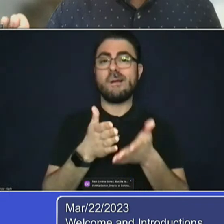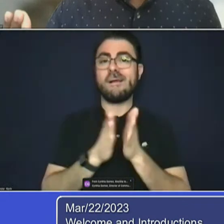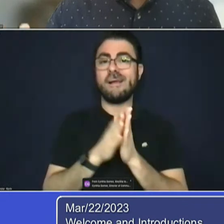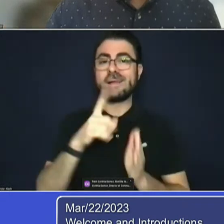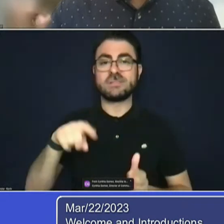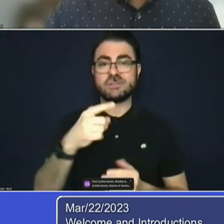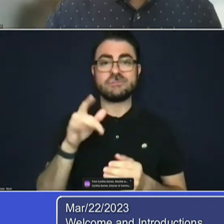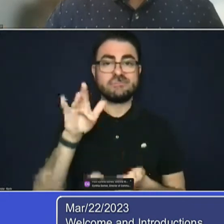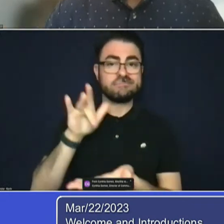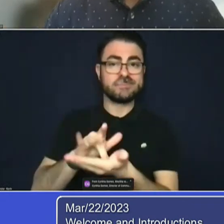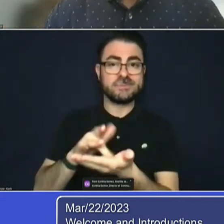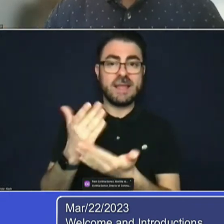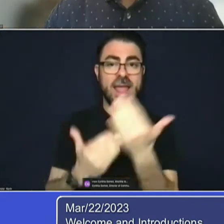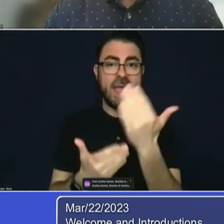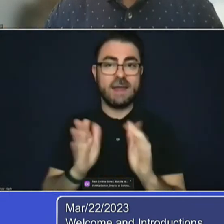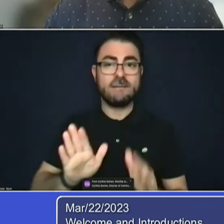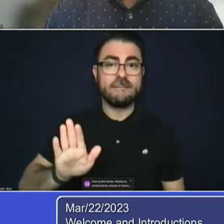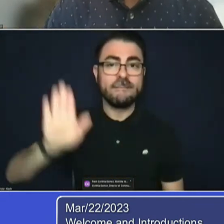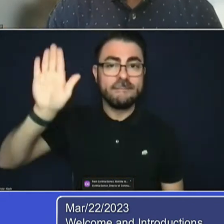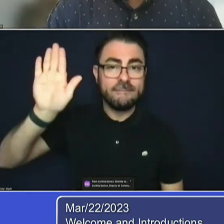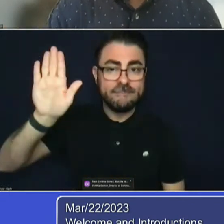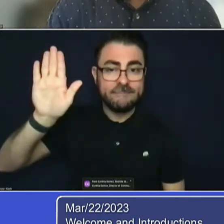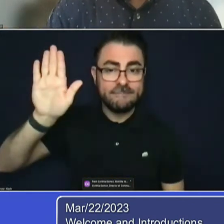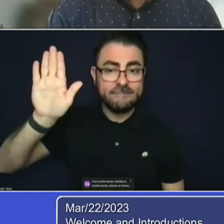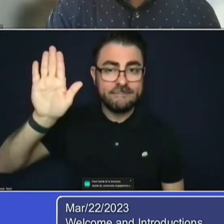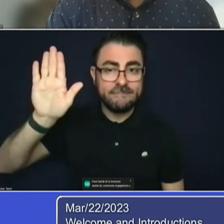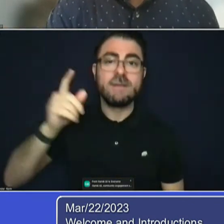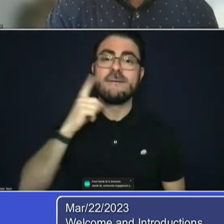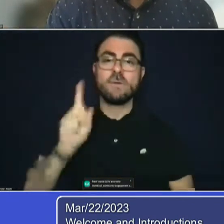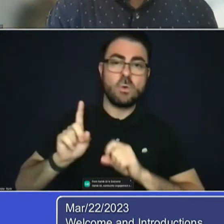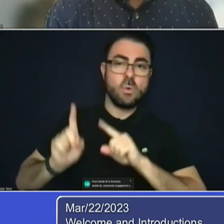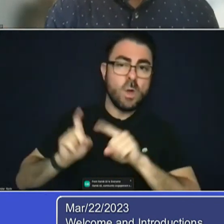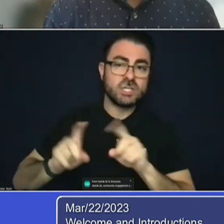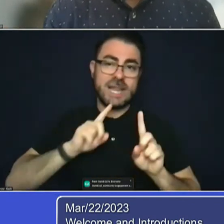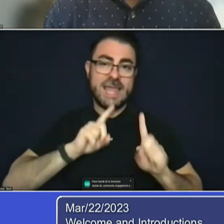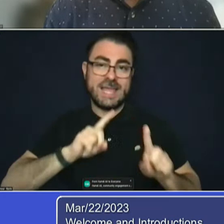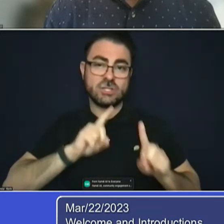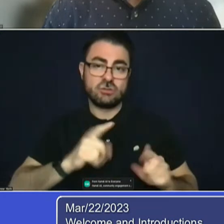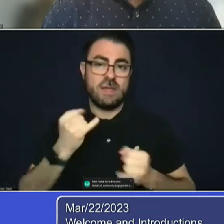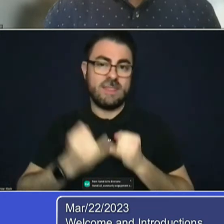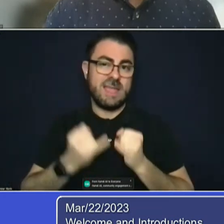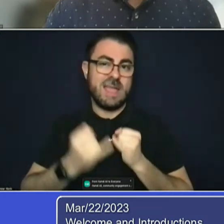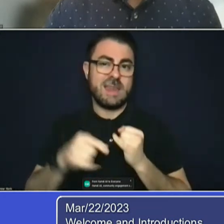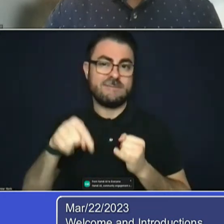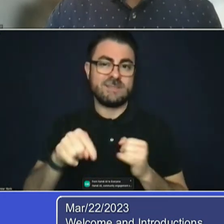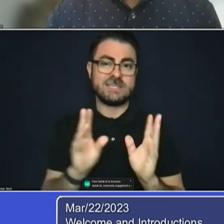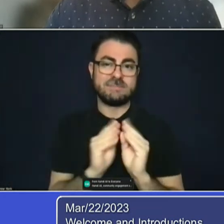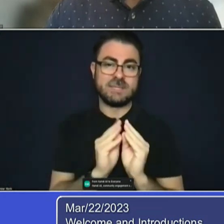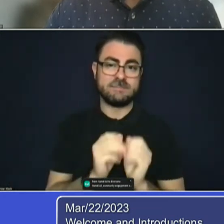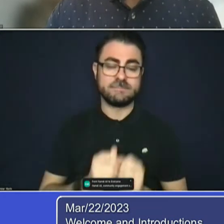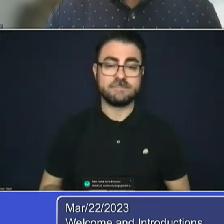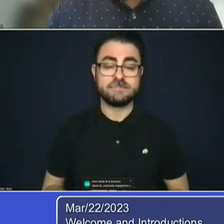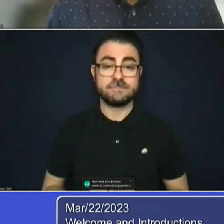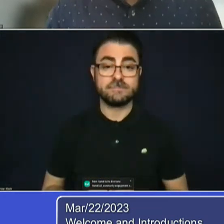THROUGHOUT THE MEETING, WE'RE GOING TO ENCOURAGE YOU TO USE YOUR RAISE HAND FUNCTION IF YOU